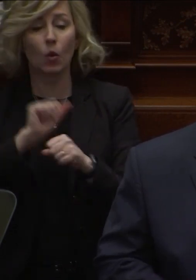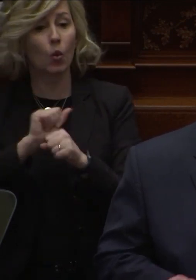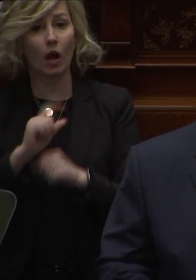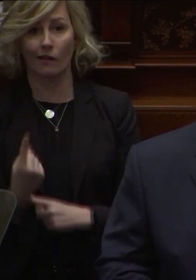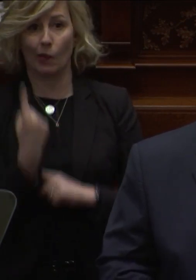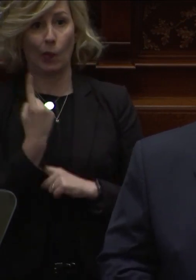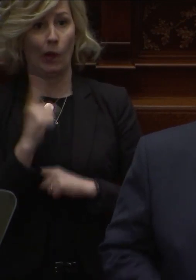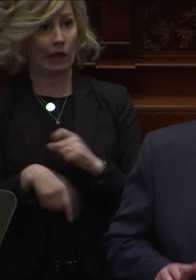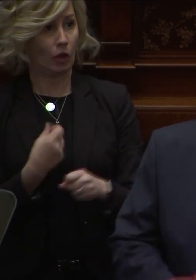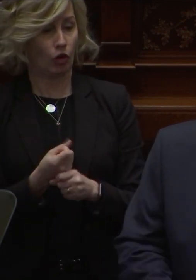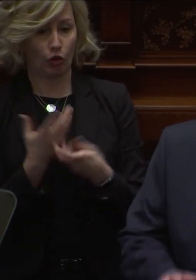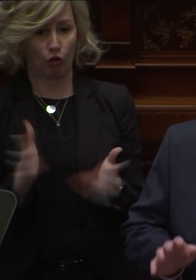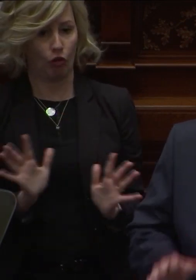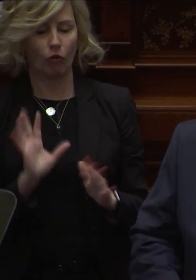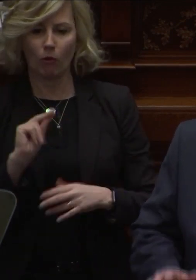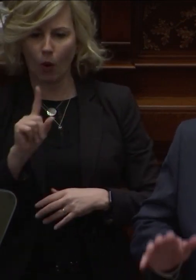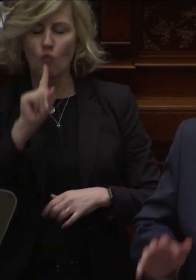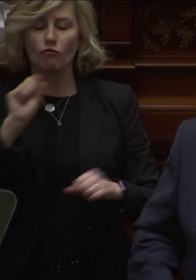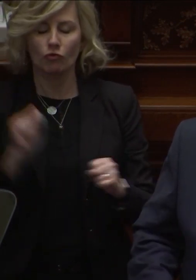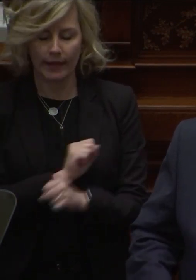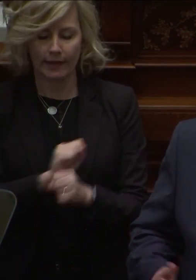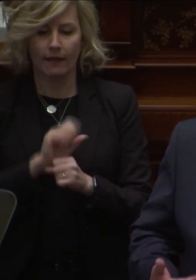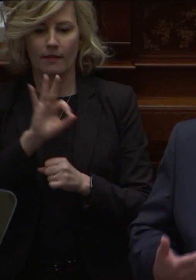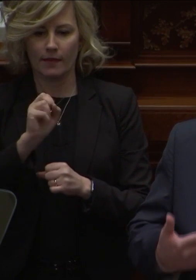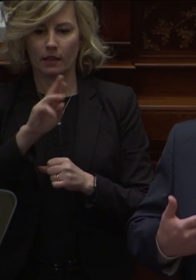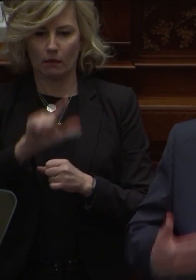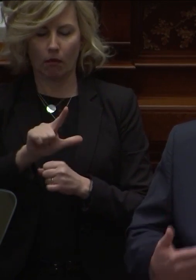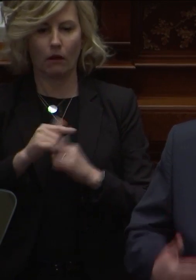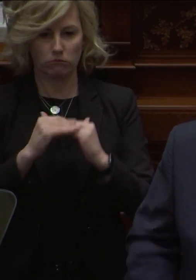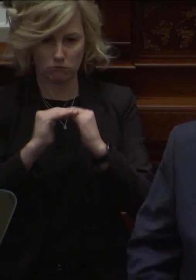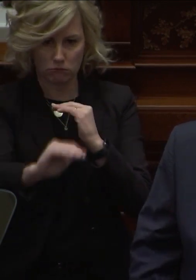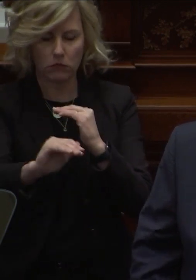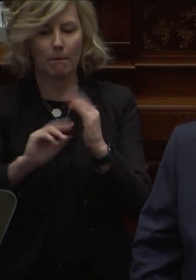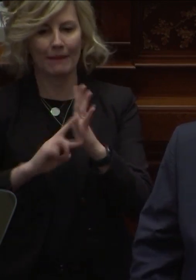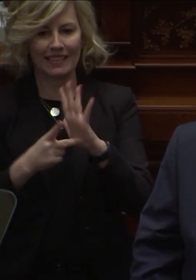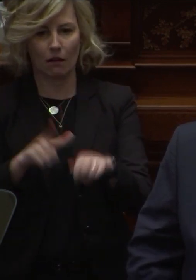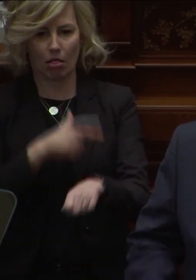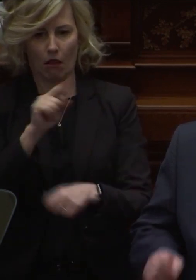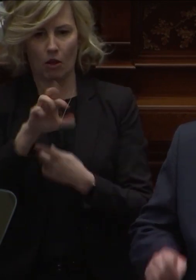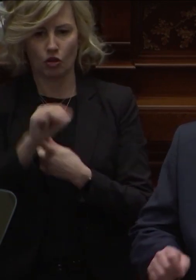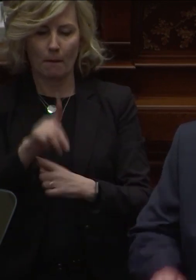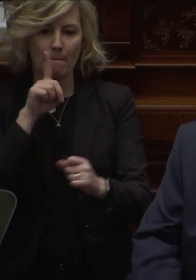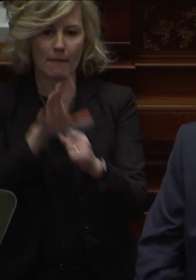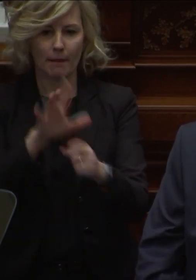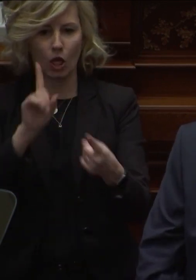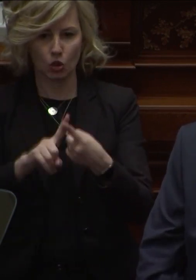PROVIDING A NEW DIRECTION FOR OUR STATE. THIS IS NOT JUST THE WORK OF ONE YEAR. REAL FISCAL STABILITY REQUIRES A